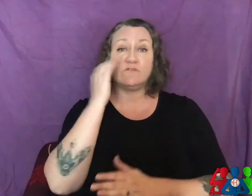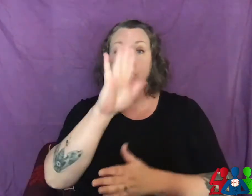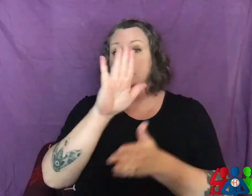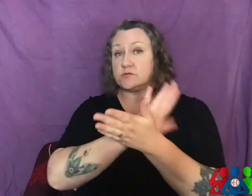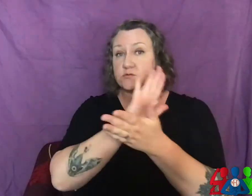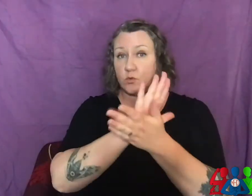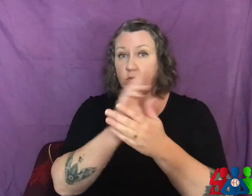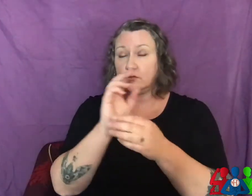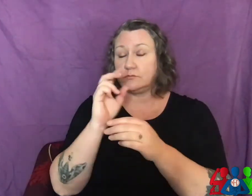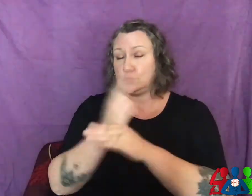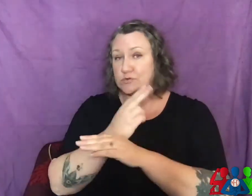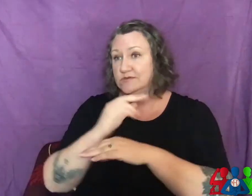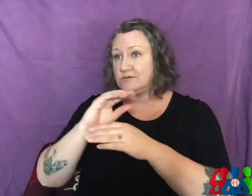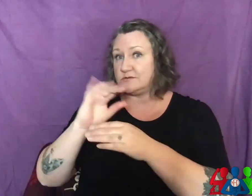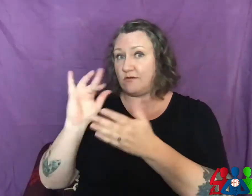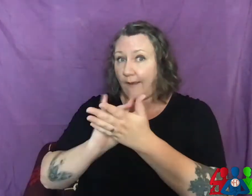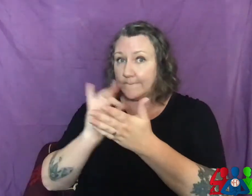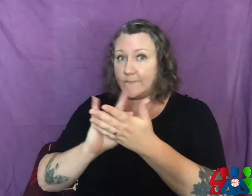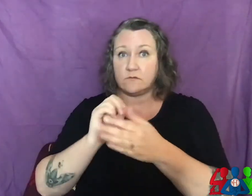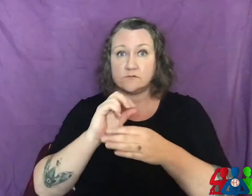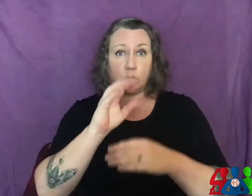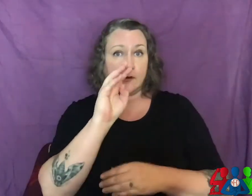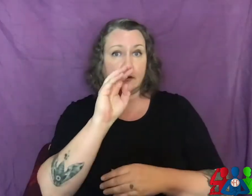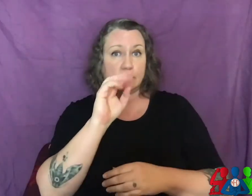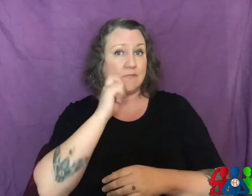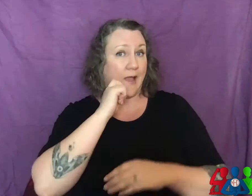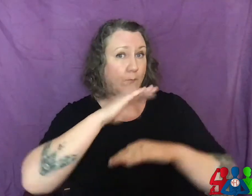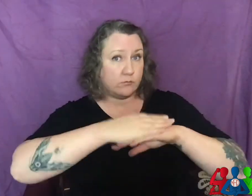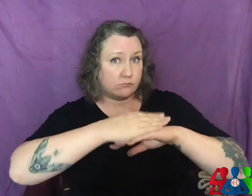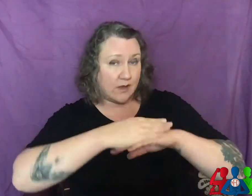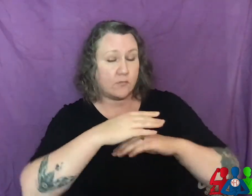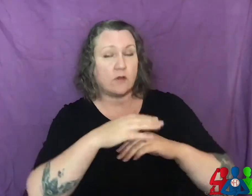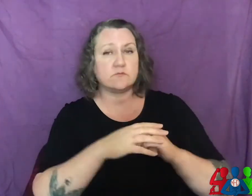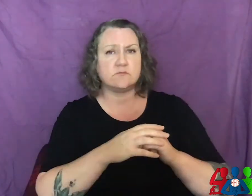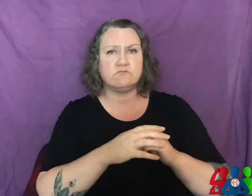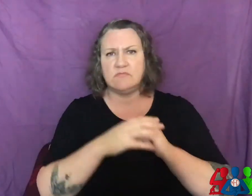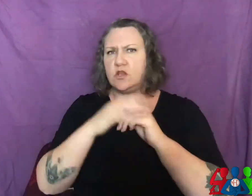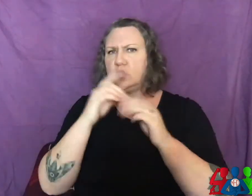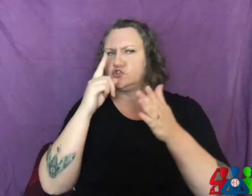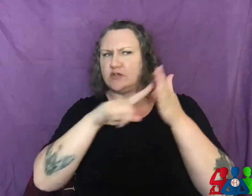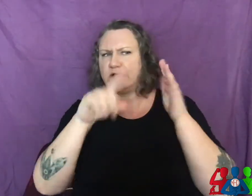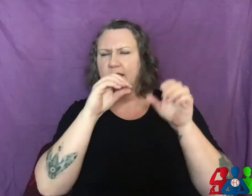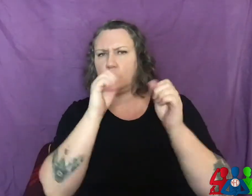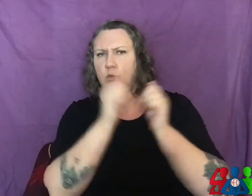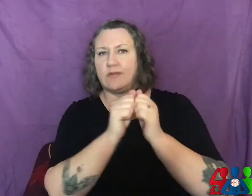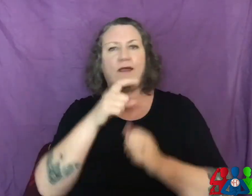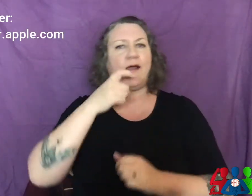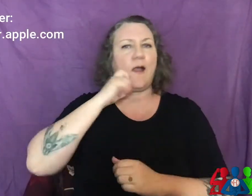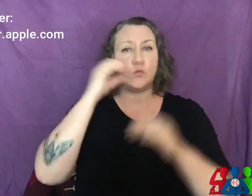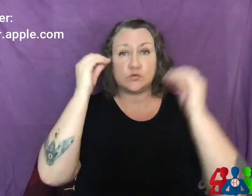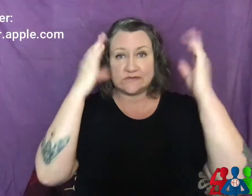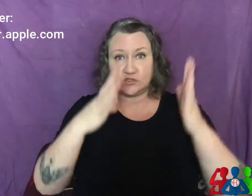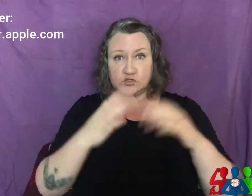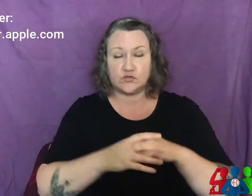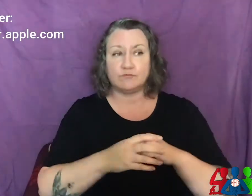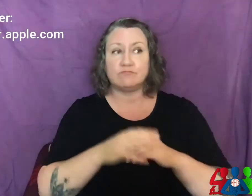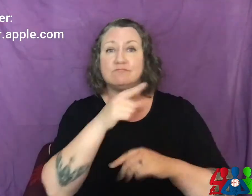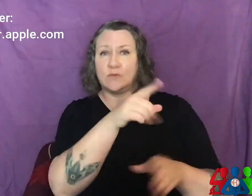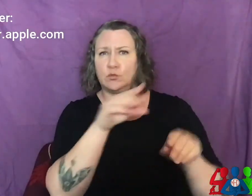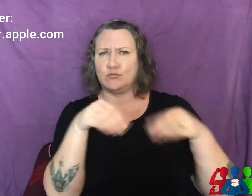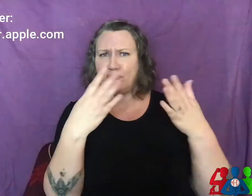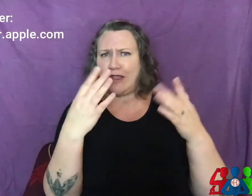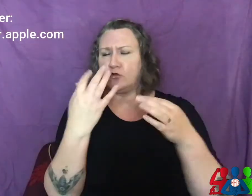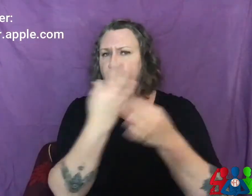opportunities for training. If your school uses iPads or Apple devices, check with Apple. They